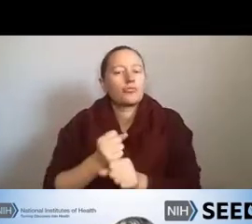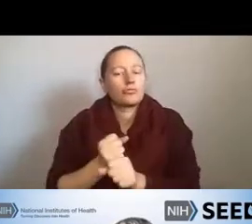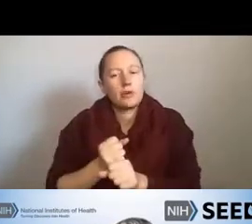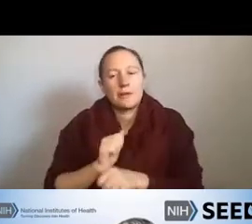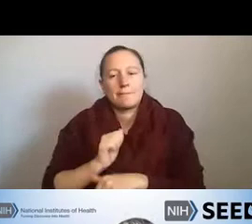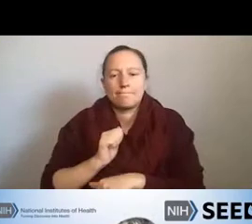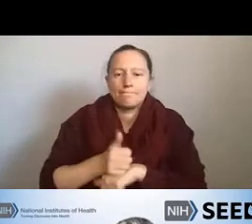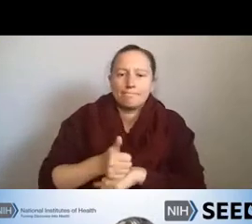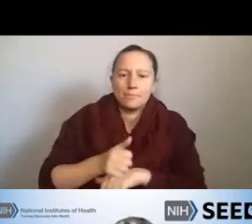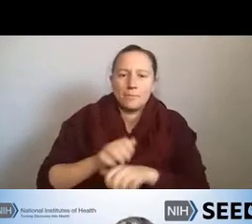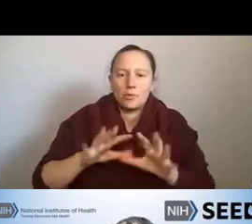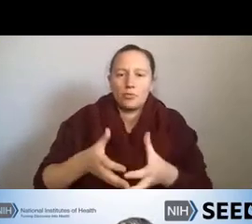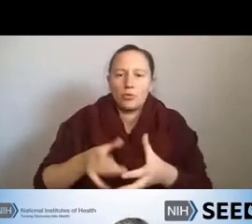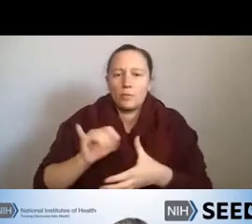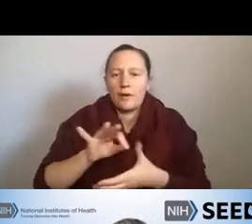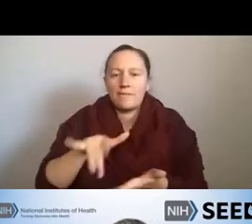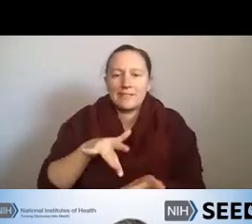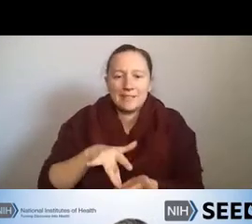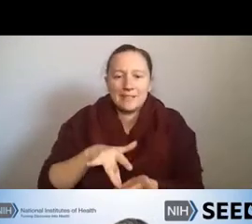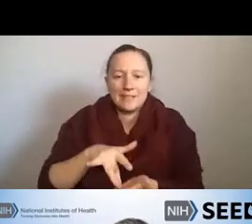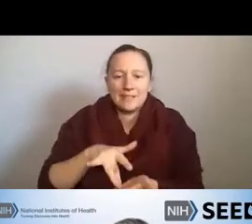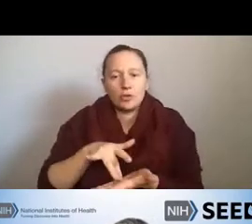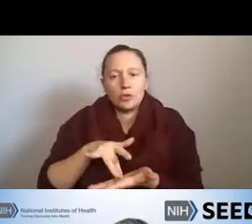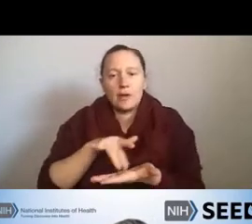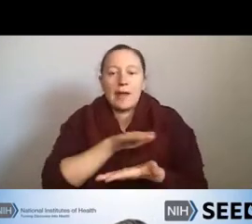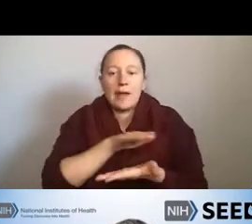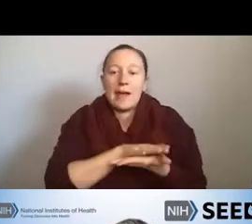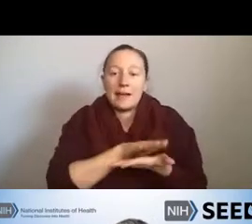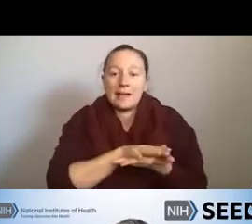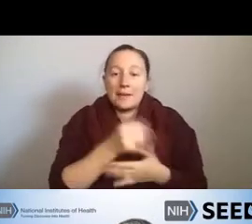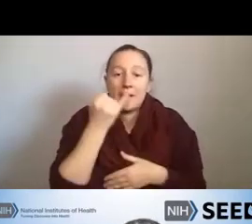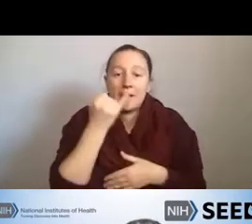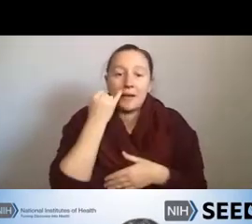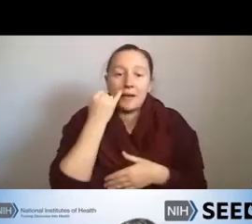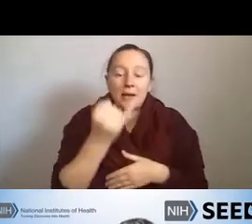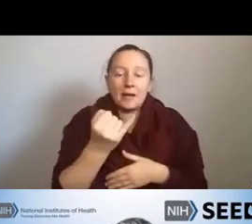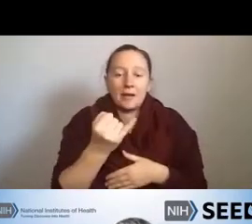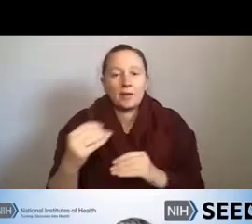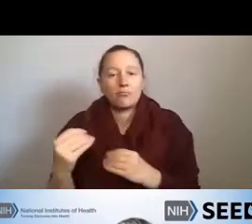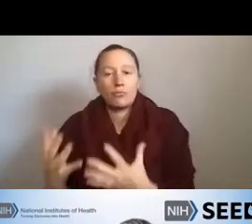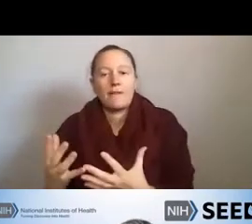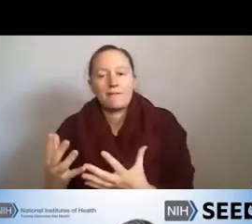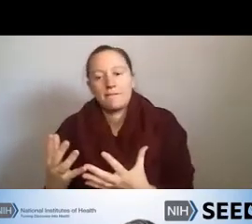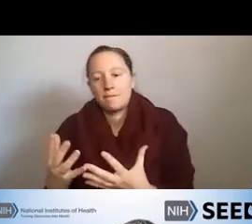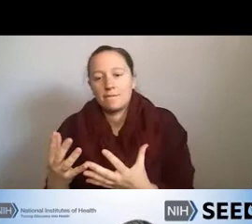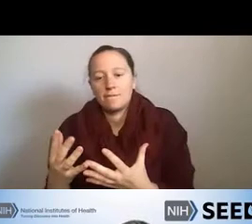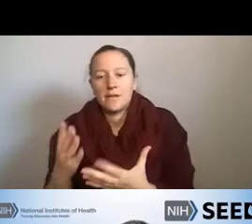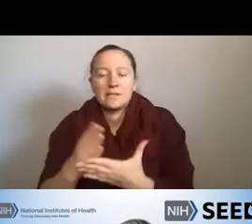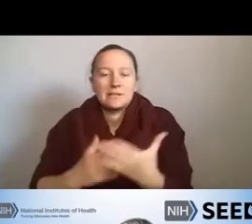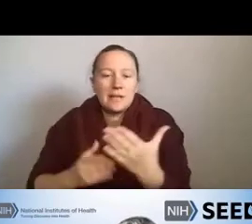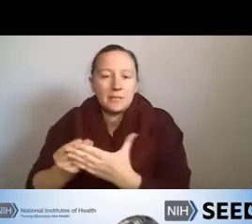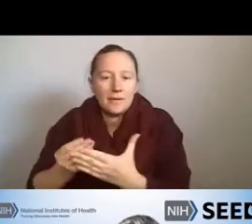where you take academic ideas, and you provide some funding but then also all of this other support